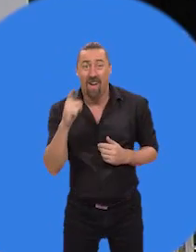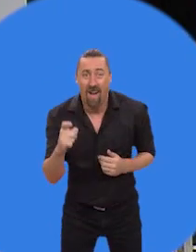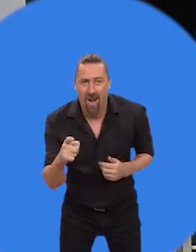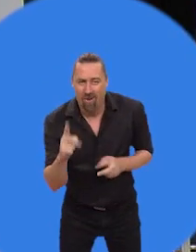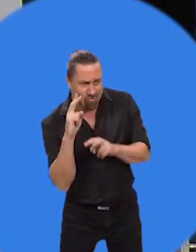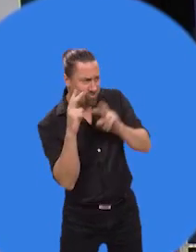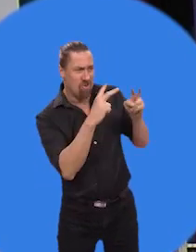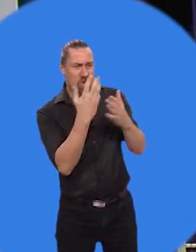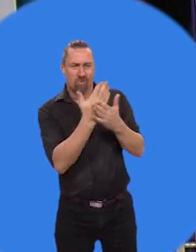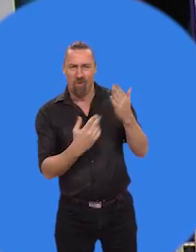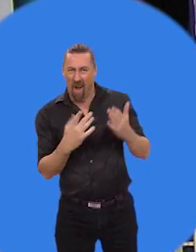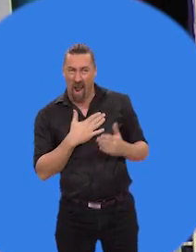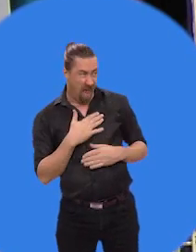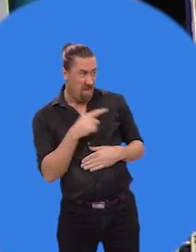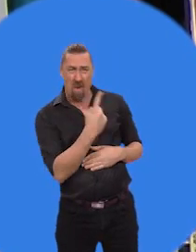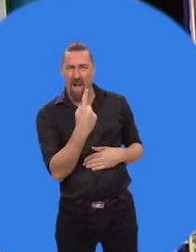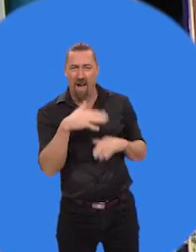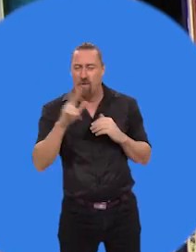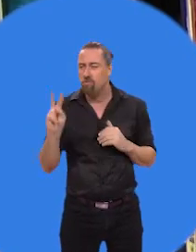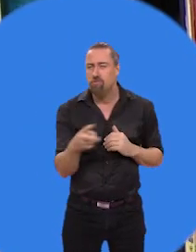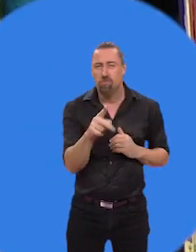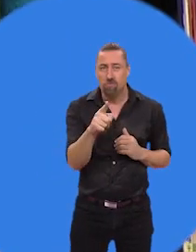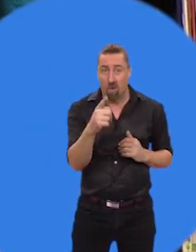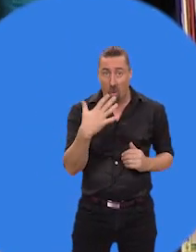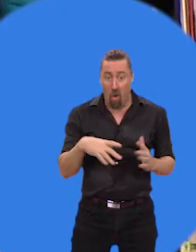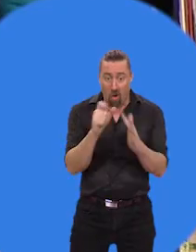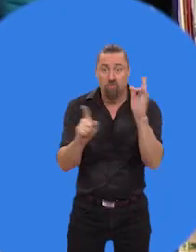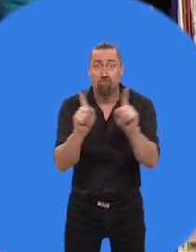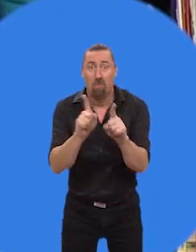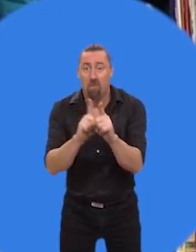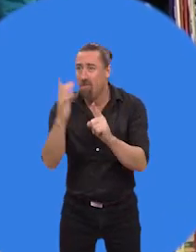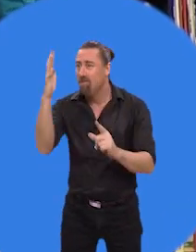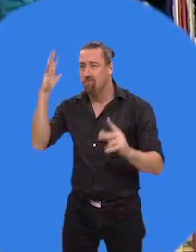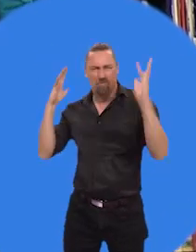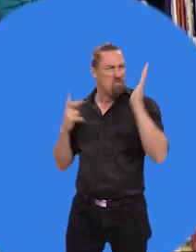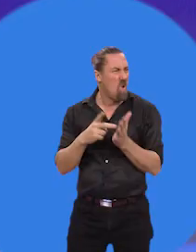Did you enjoy hearing about the family in our story and their adventure? Did it make you wanna go on a bush walk?